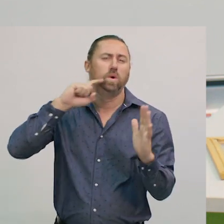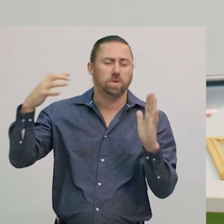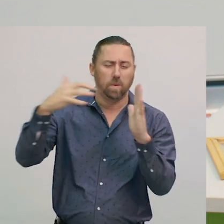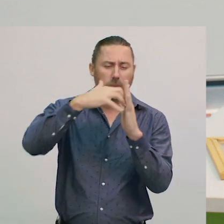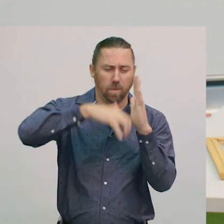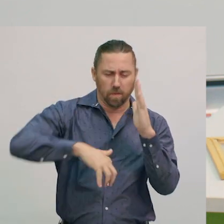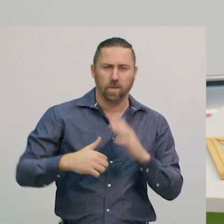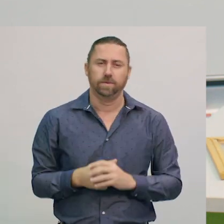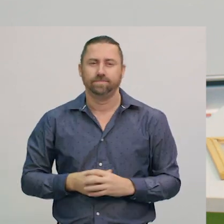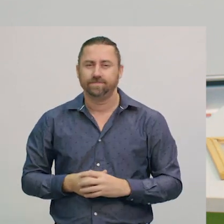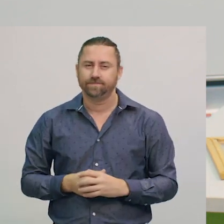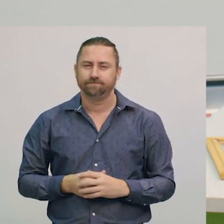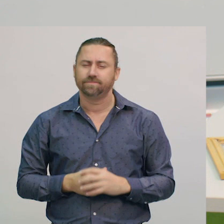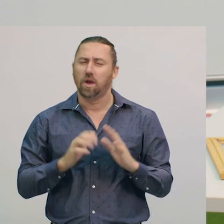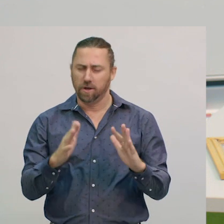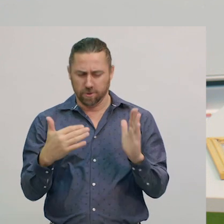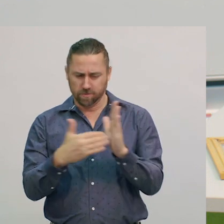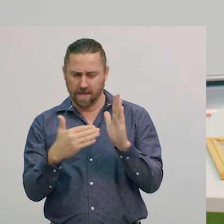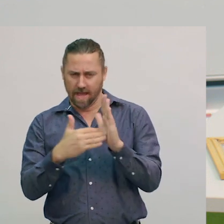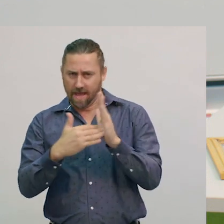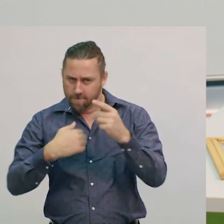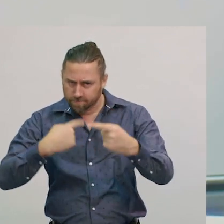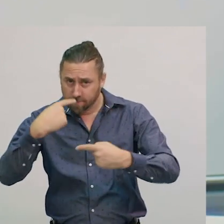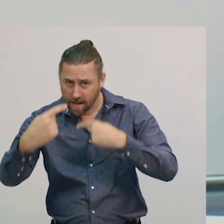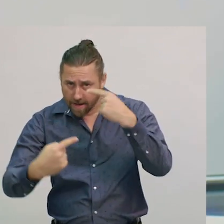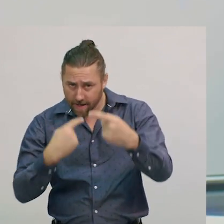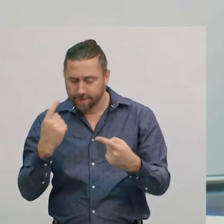Now it’s time to look back on what we've learnt today.